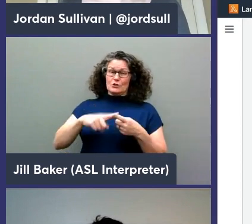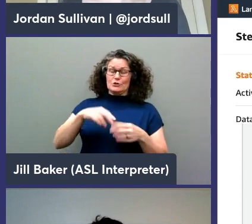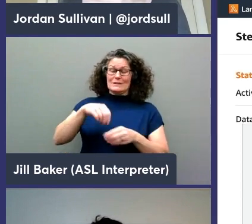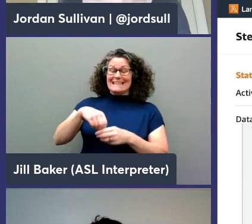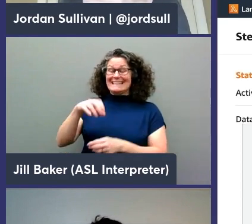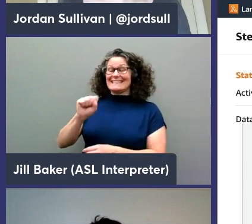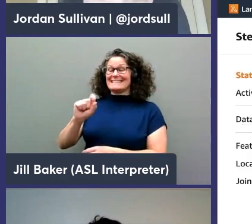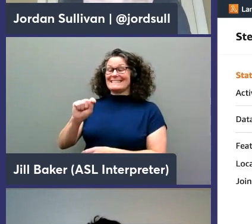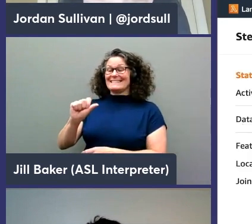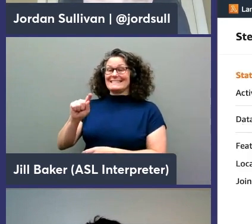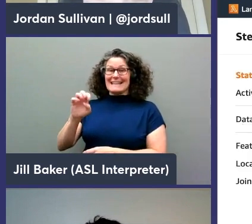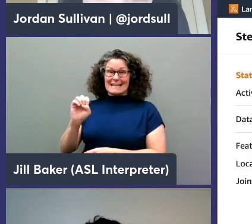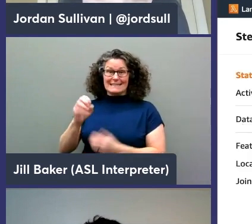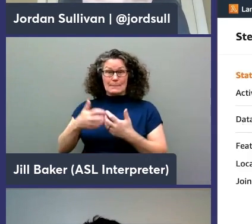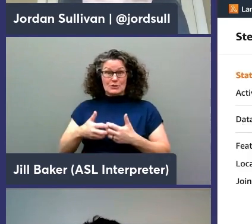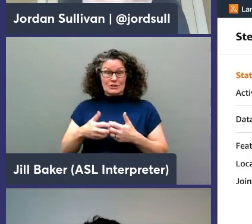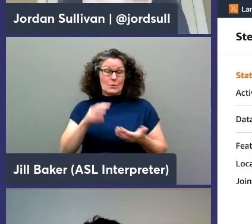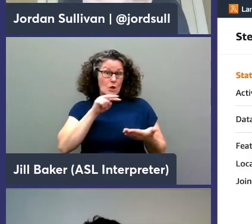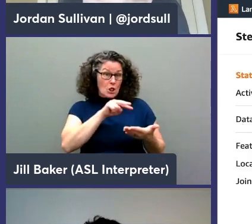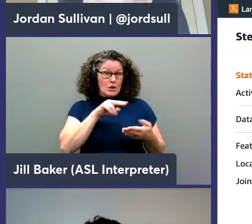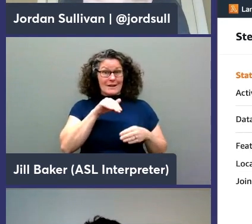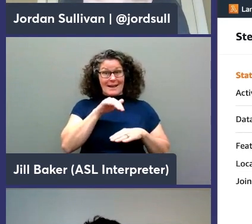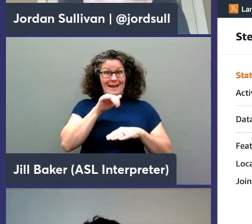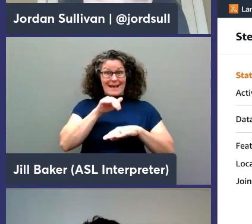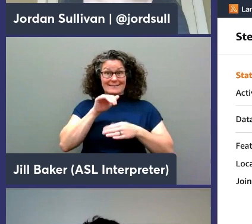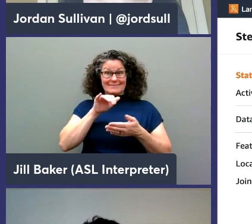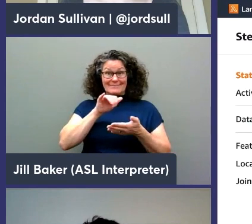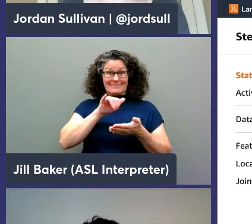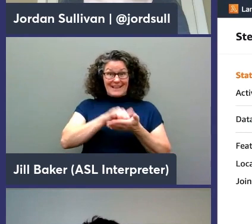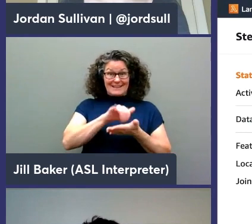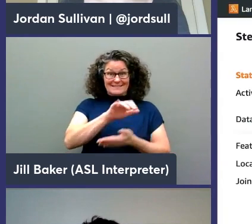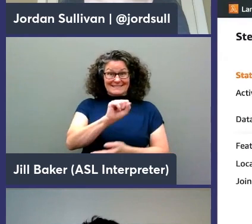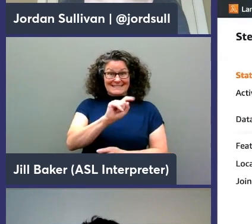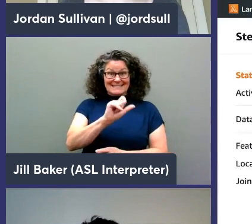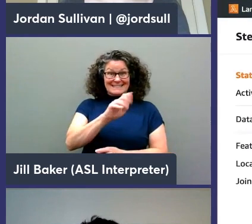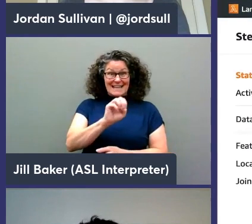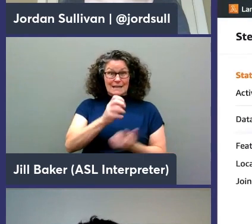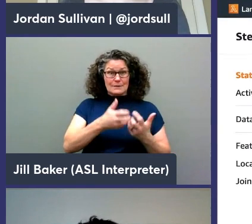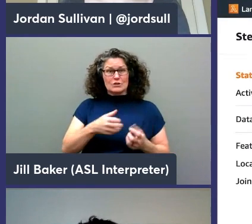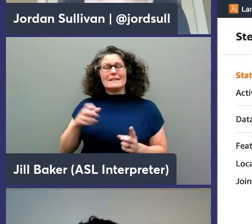So you can see, we'll look at the state machine. Dan, you mentioned blue state.